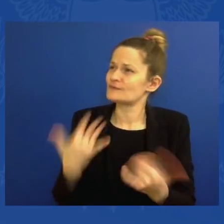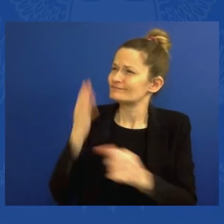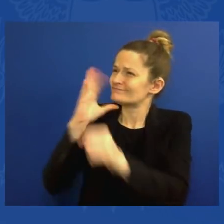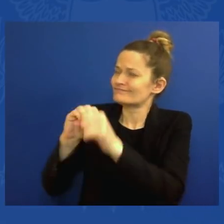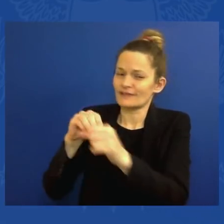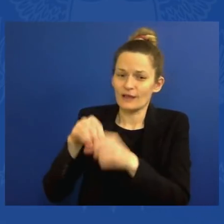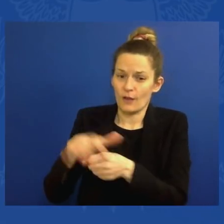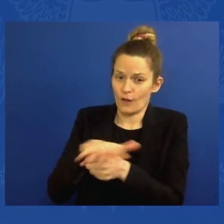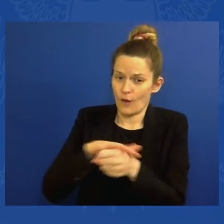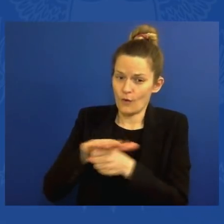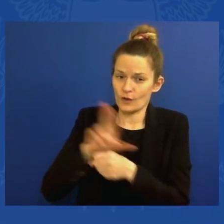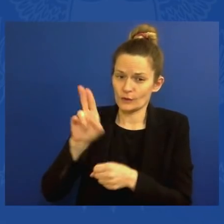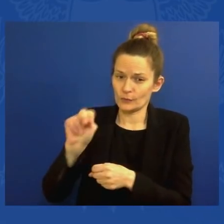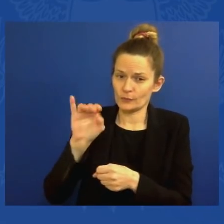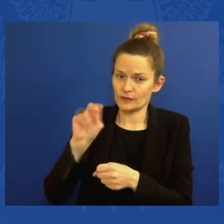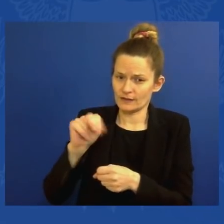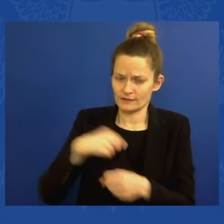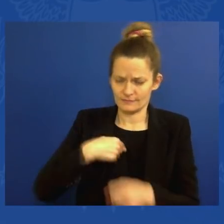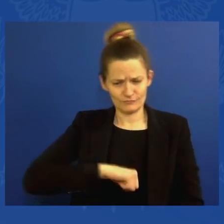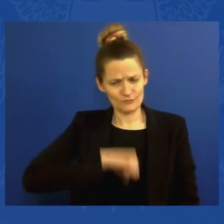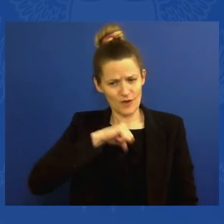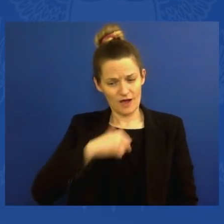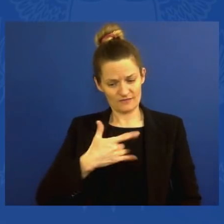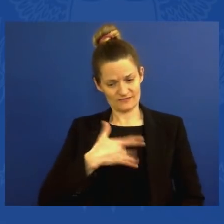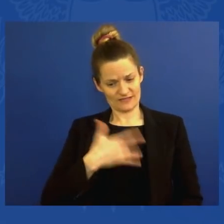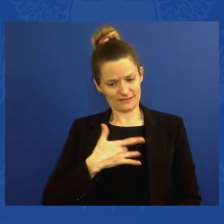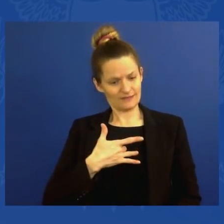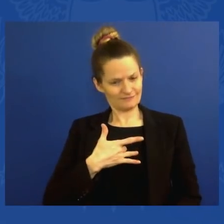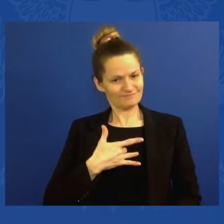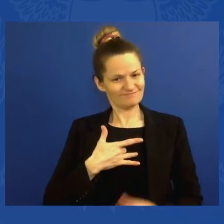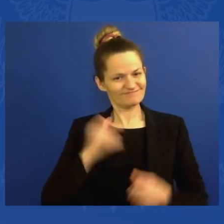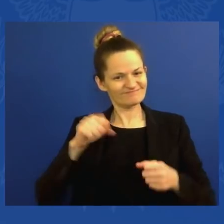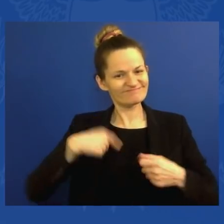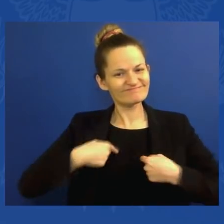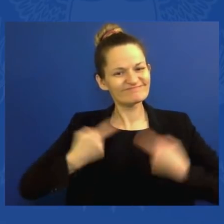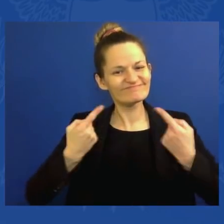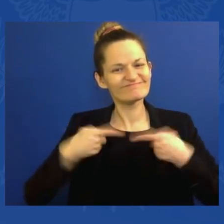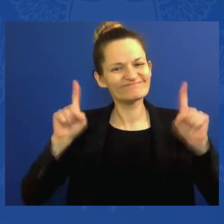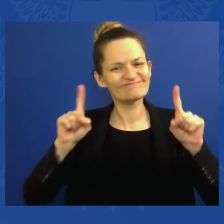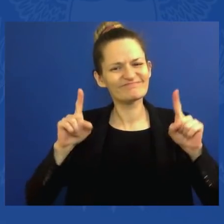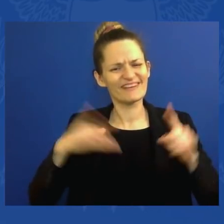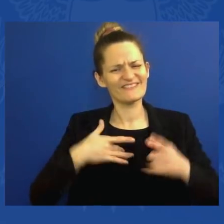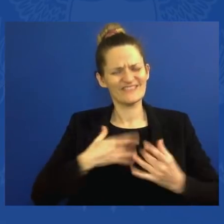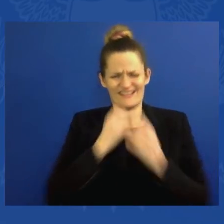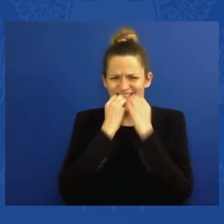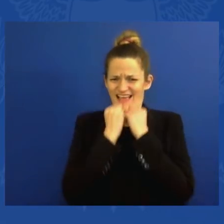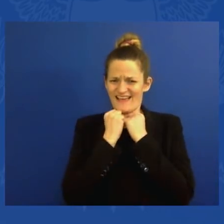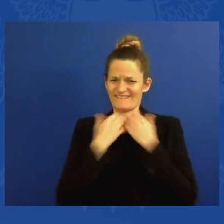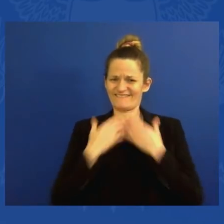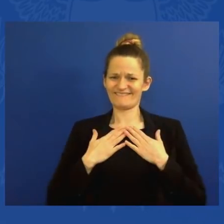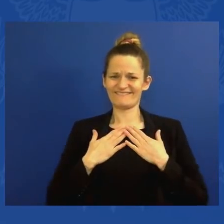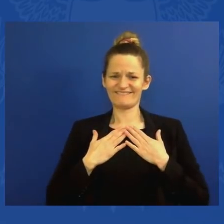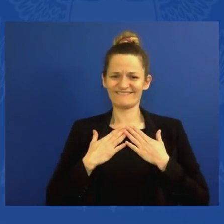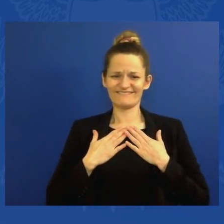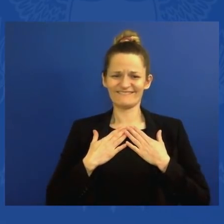I built a life that I love. One, feel the peace, pride and the opportunity to serve others